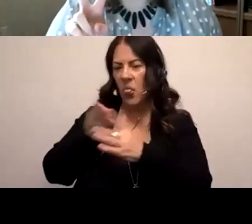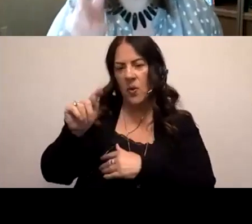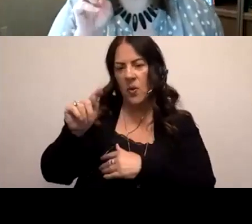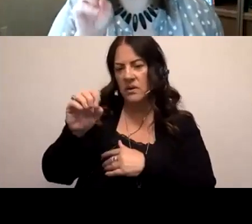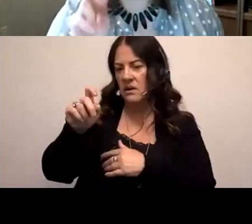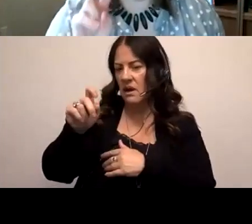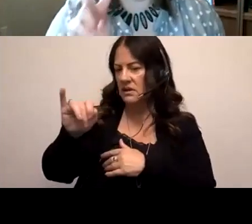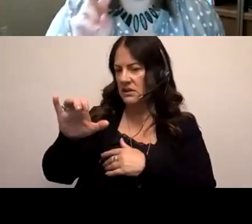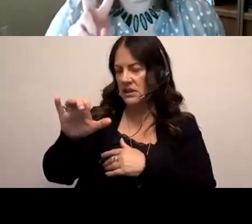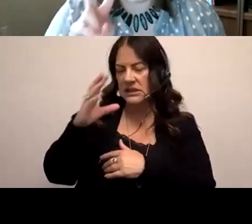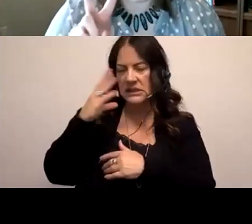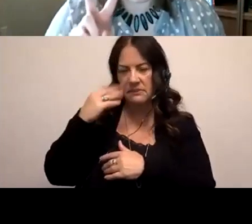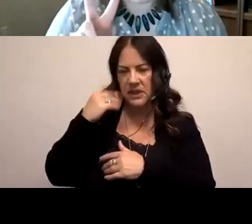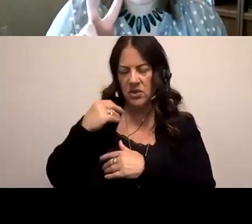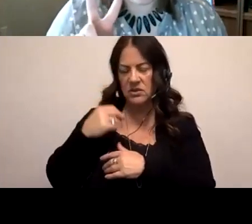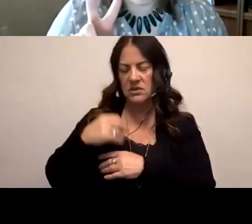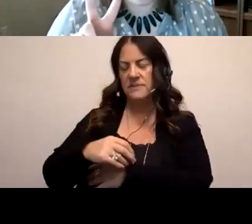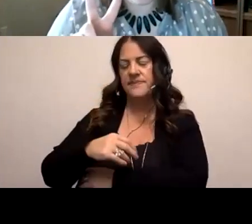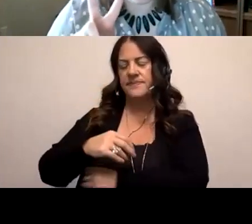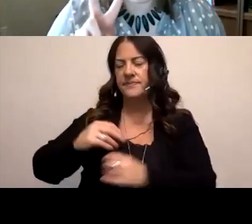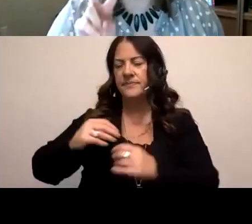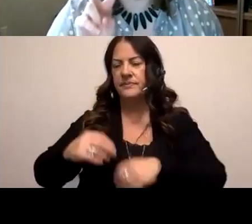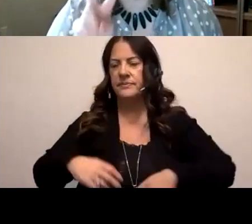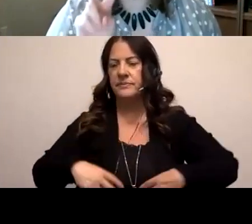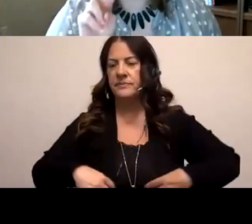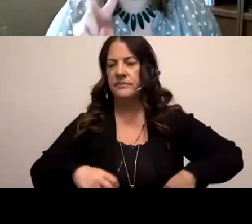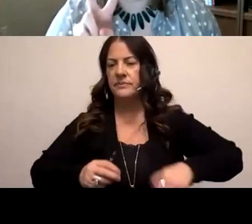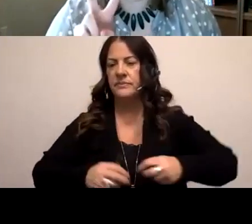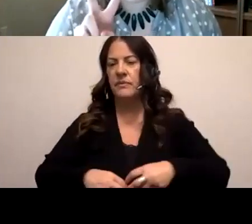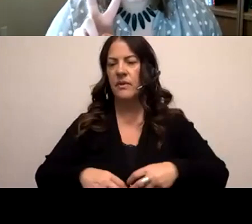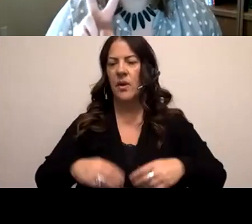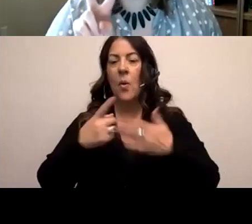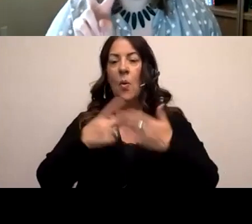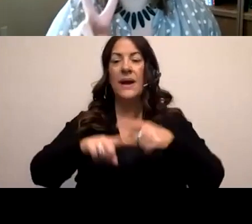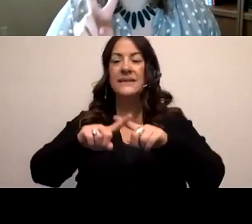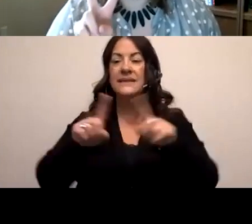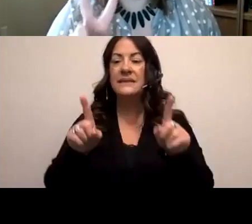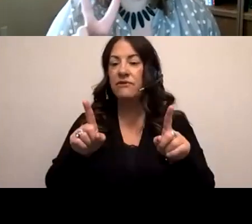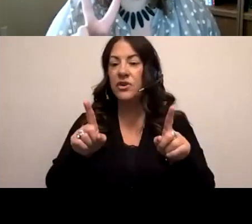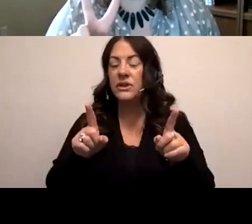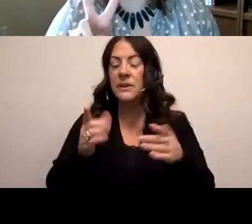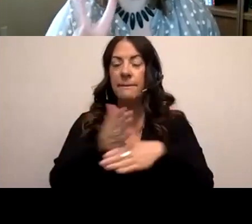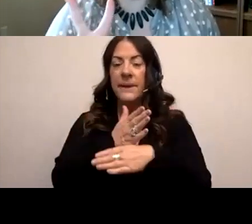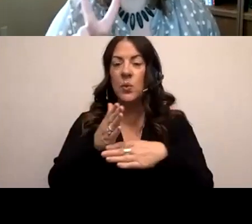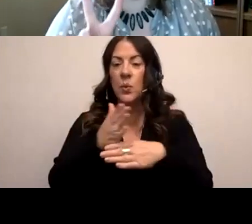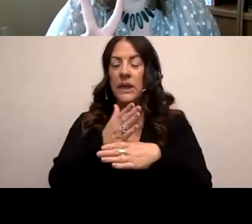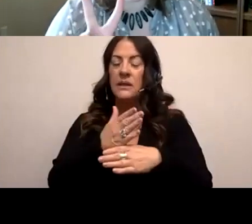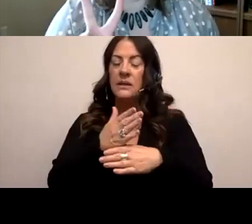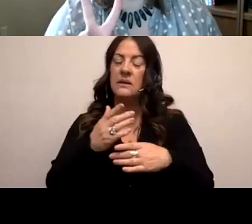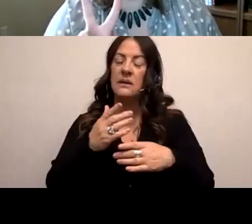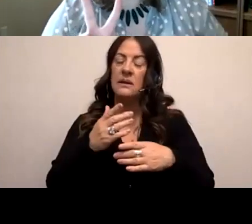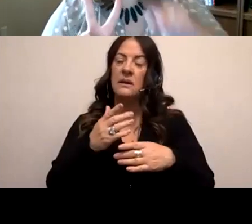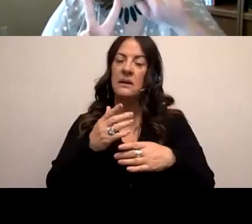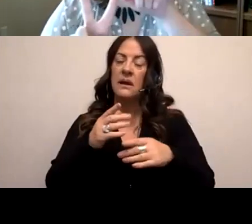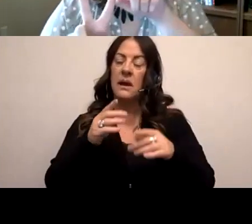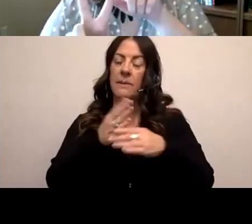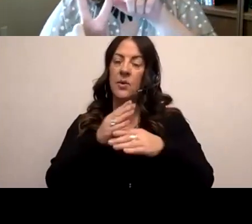ARE THE SAME EXPERIENCE. THE ONLY DIFFERENCE IS HOW THE PARENT RELATES TO THE CHILD DURING